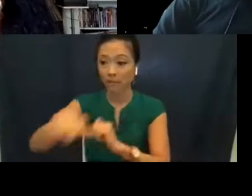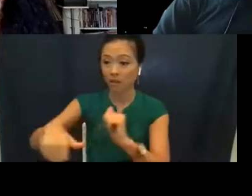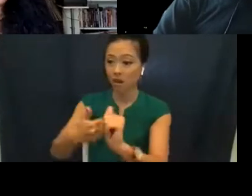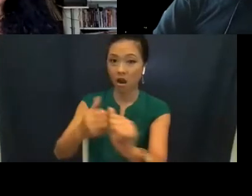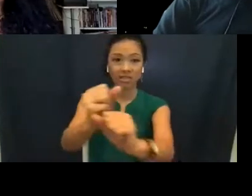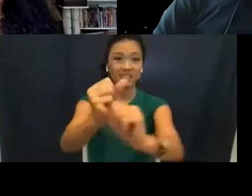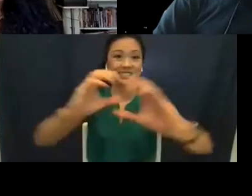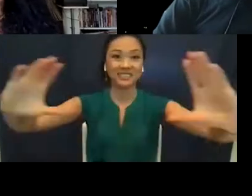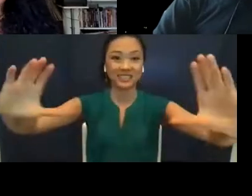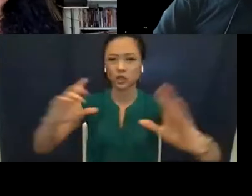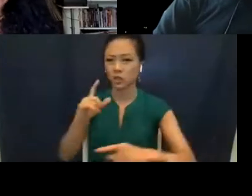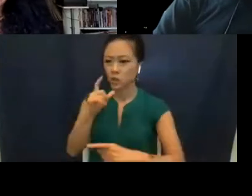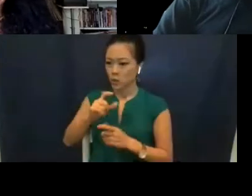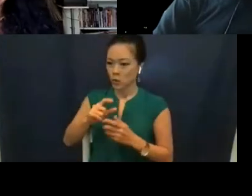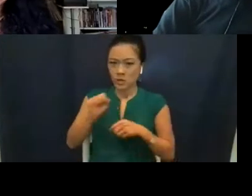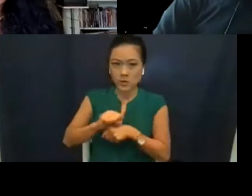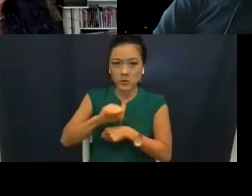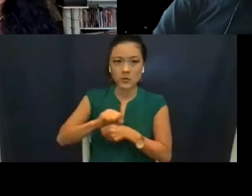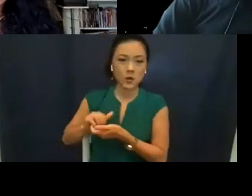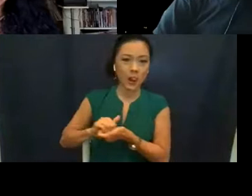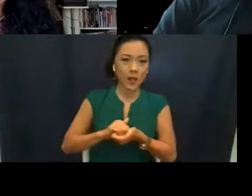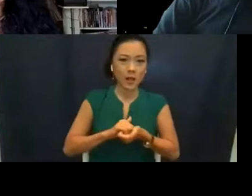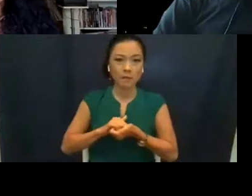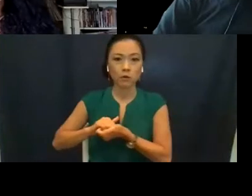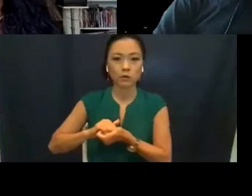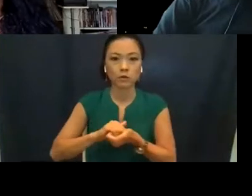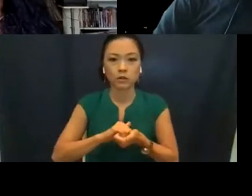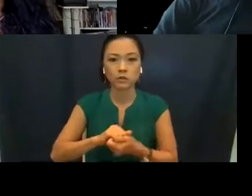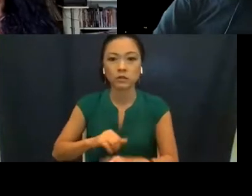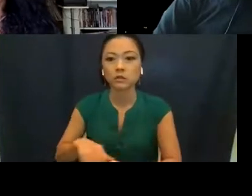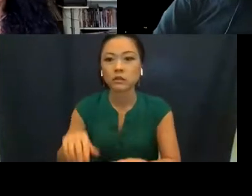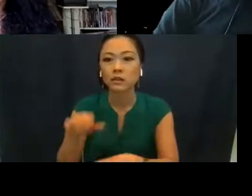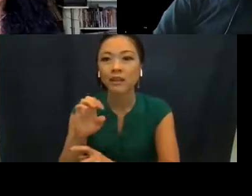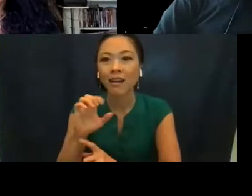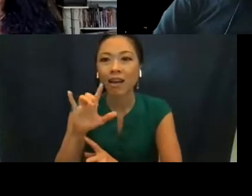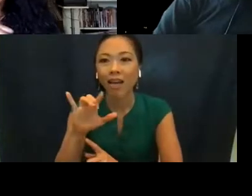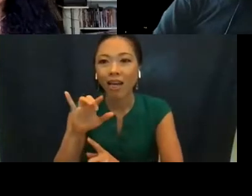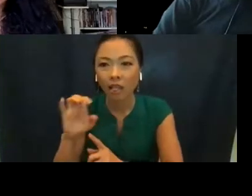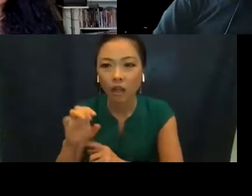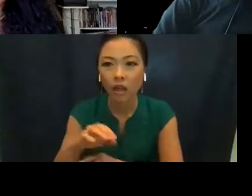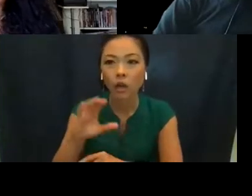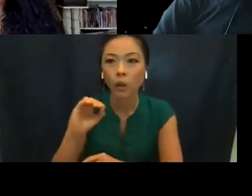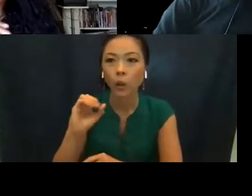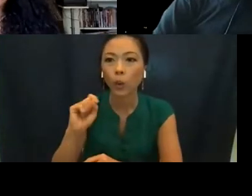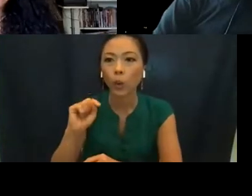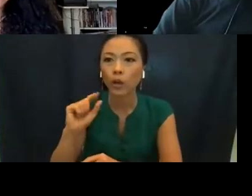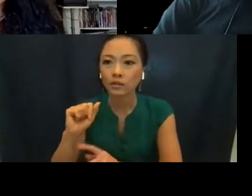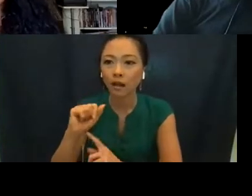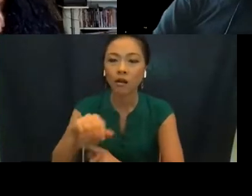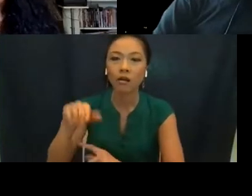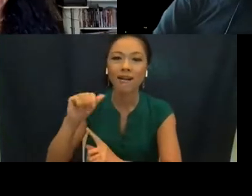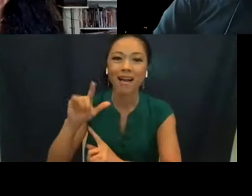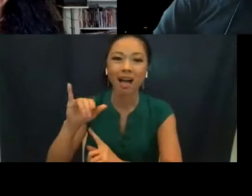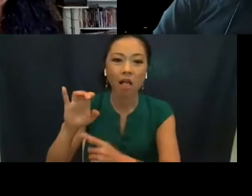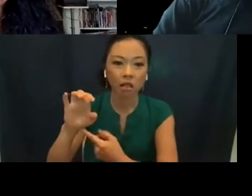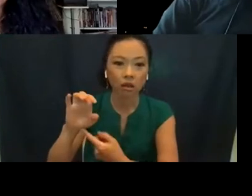I want to say really important for the thinking and the talking